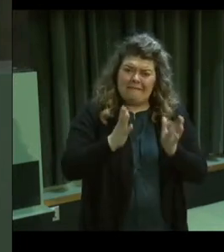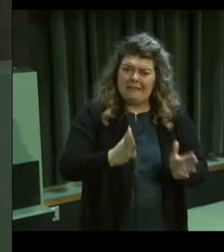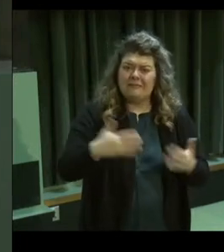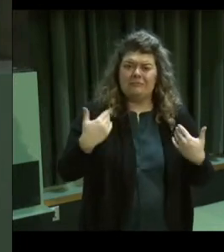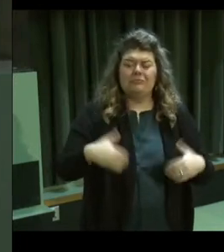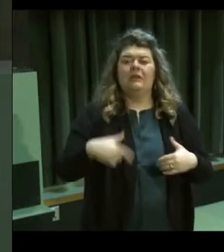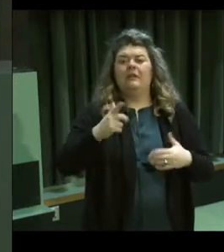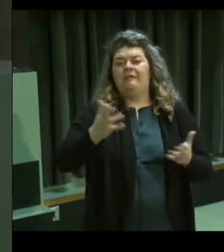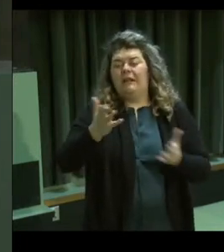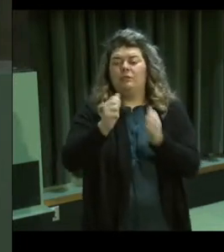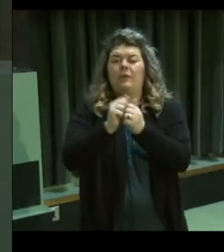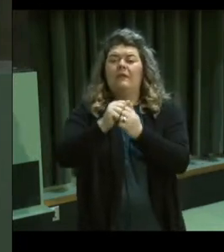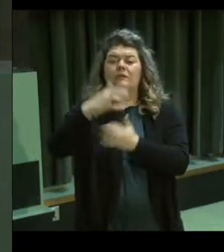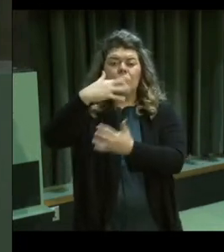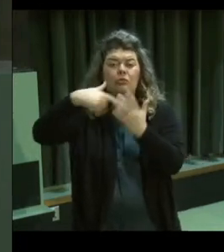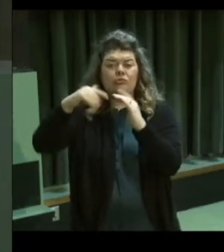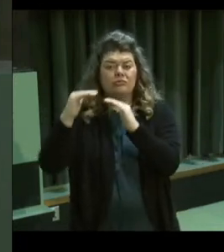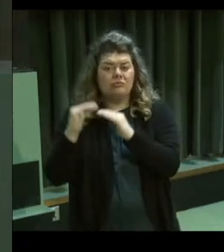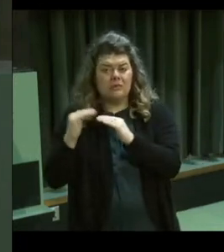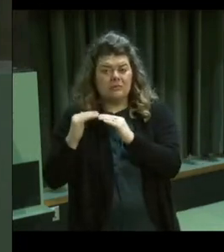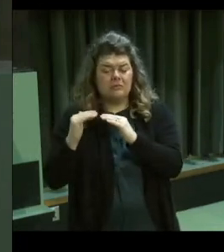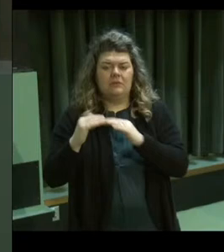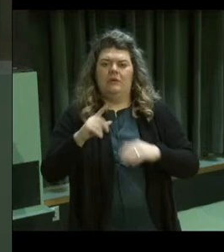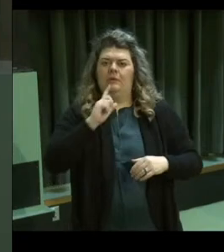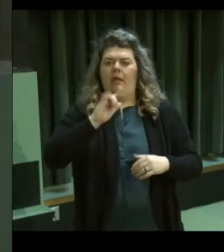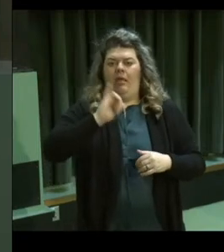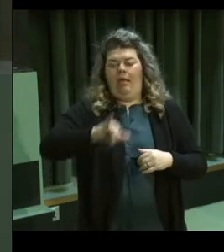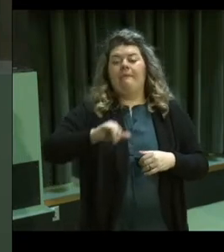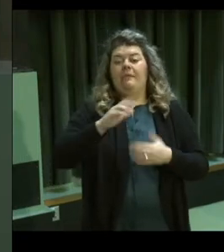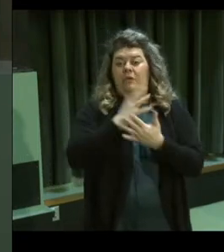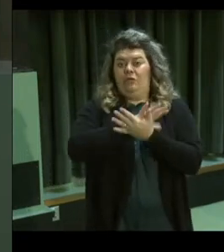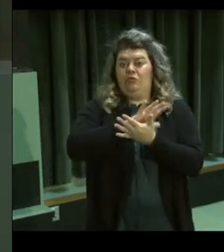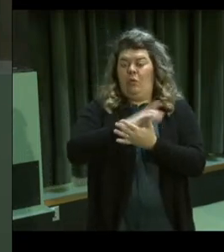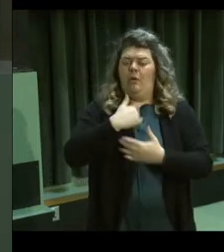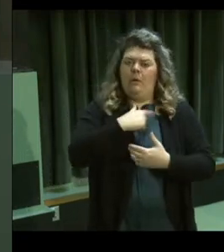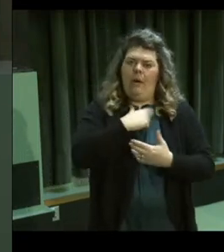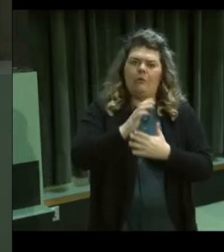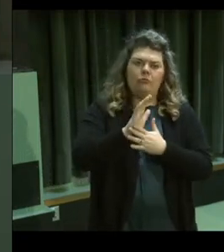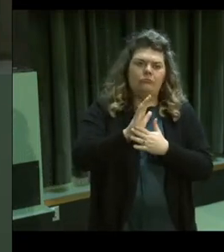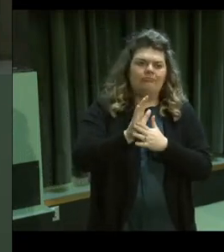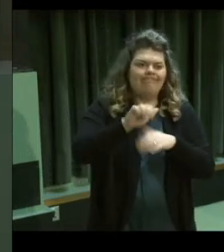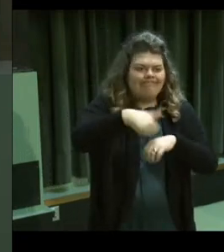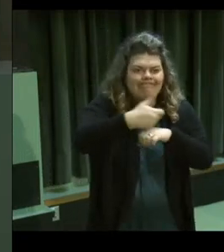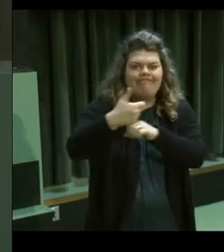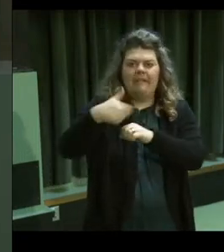unwavering advancement of social justice. The Graduate School